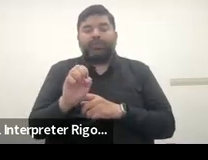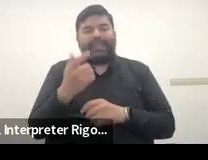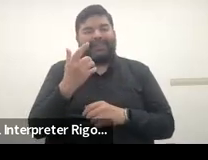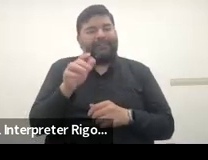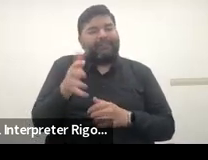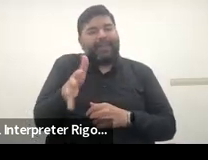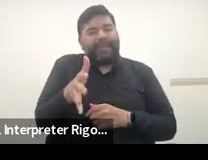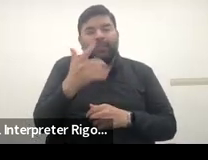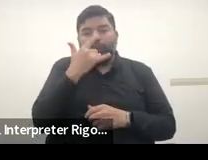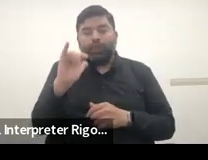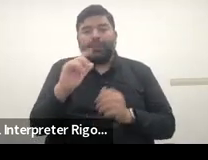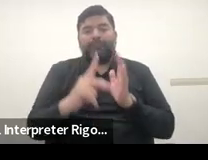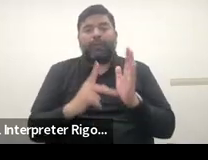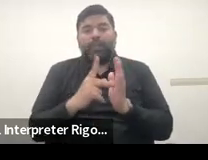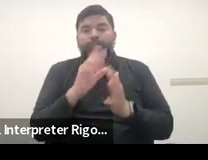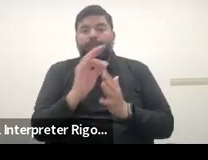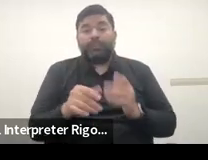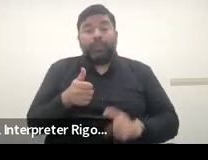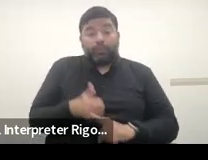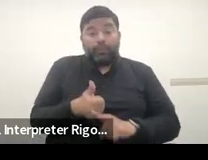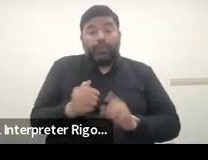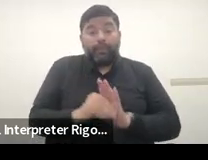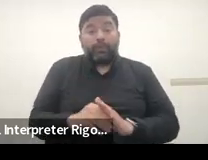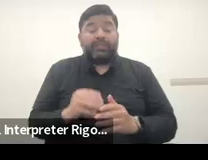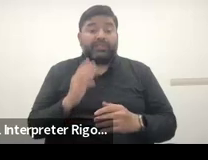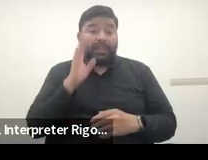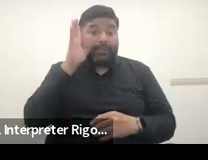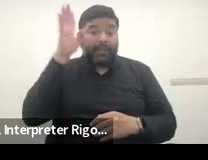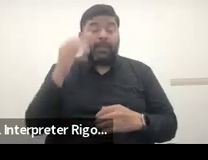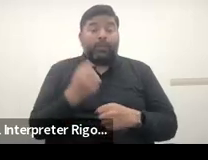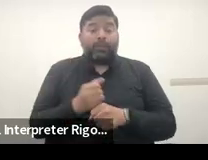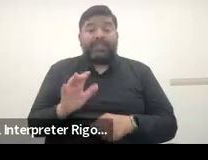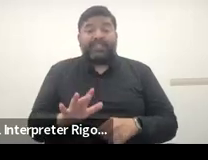sort of coming up with its own computational theory of sign language phonology and we're